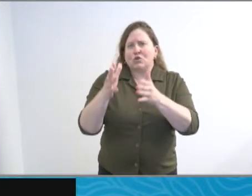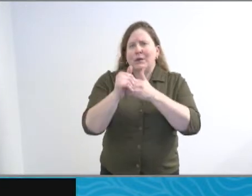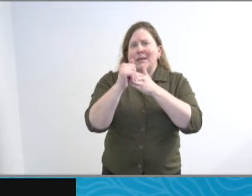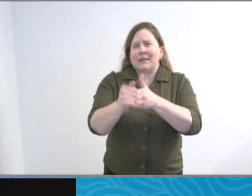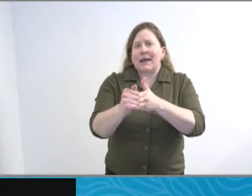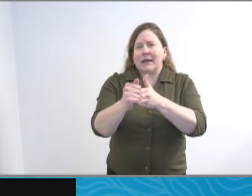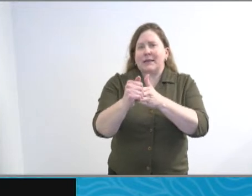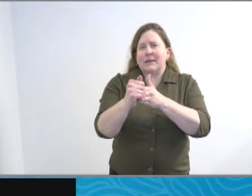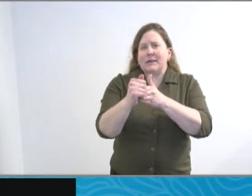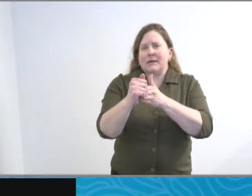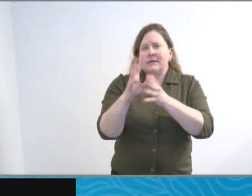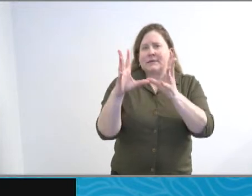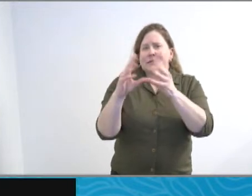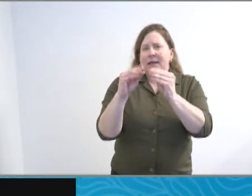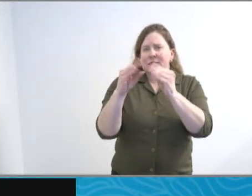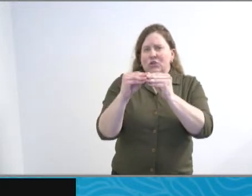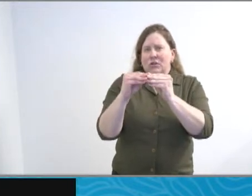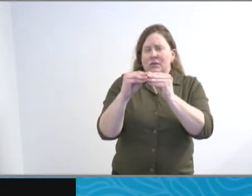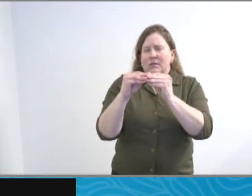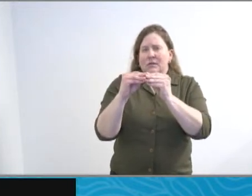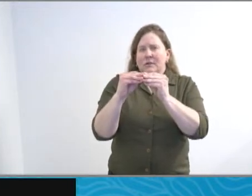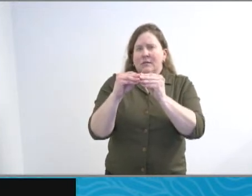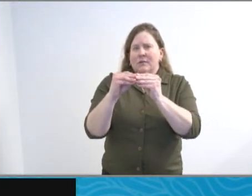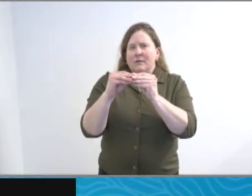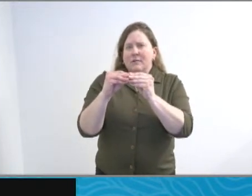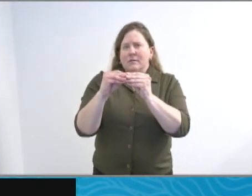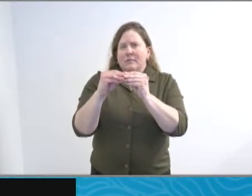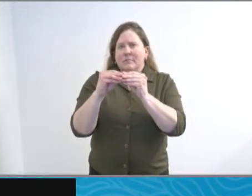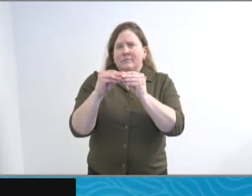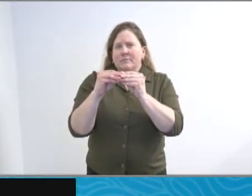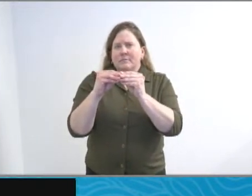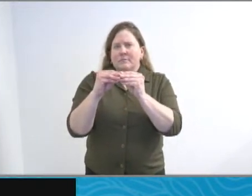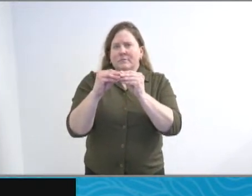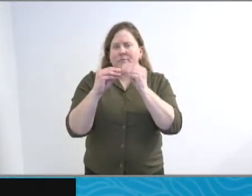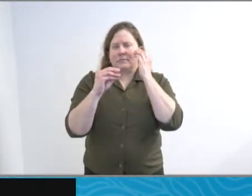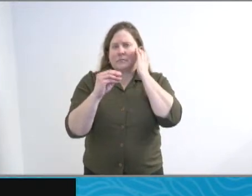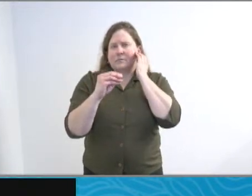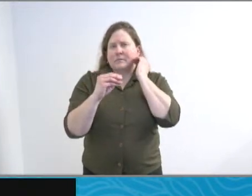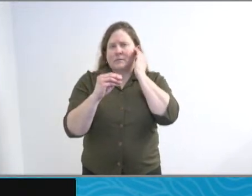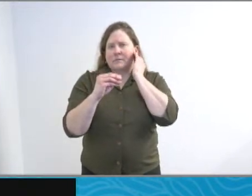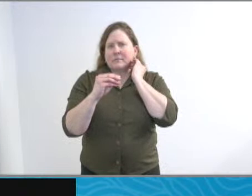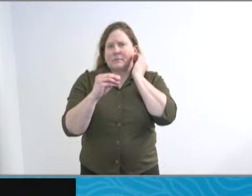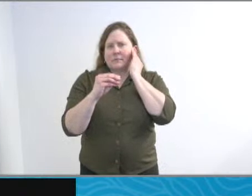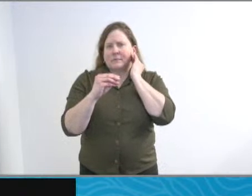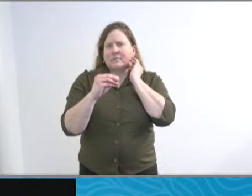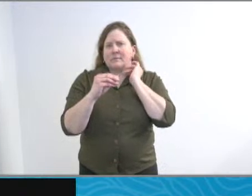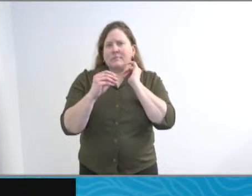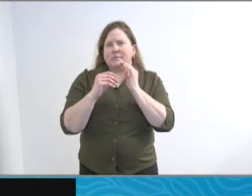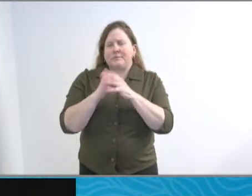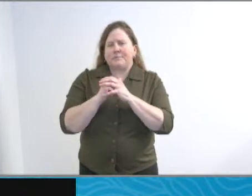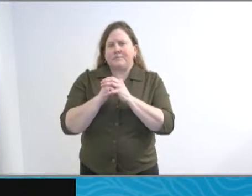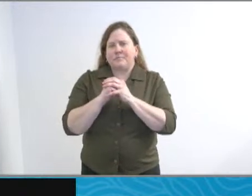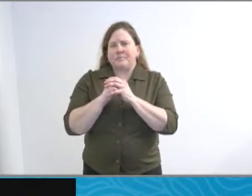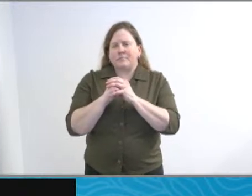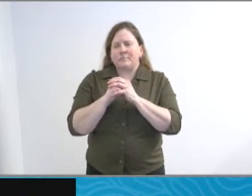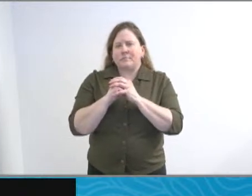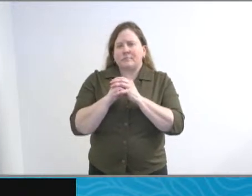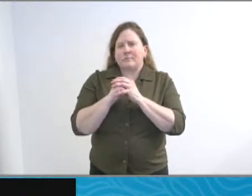of really coming through and saying, this sounds like it's something that's very important. We wanna take charge of that and engage with our peers